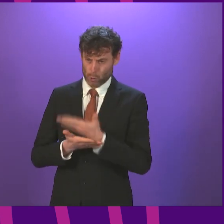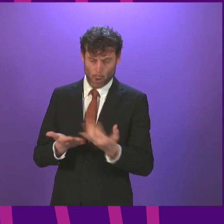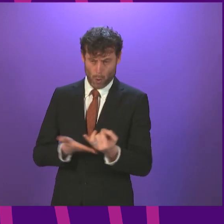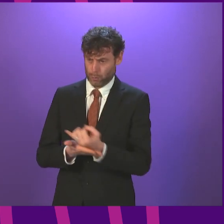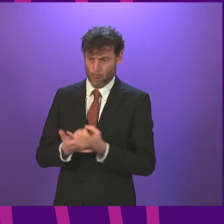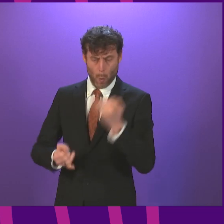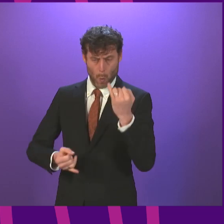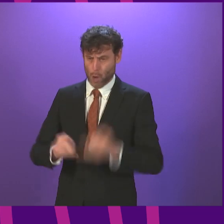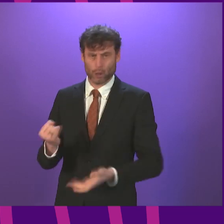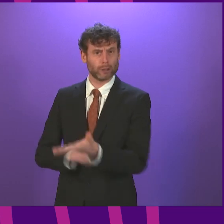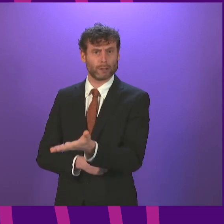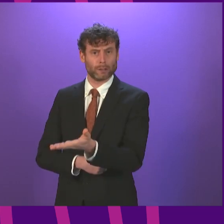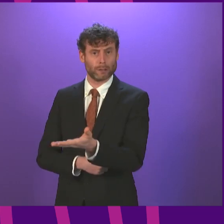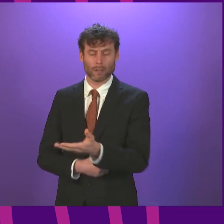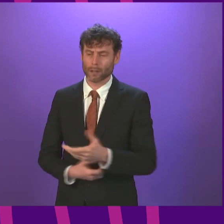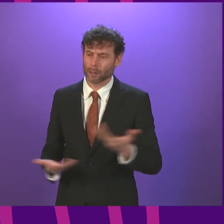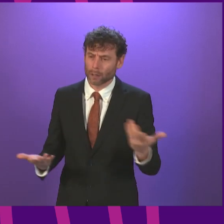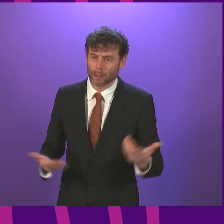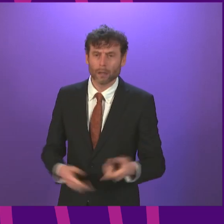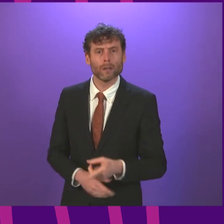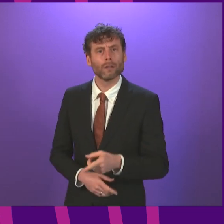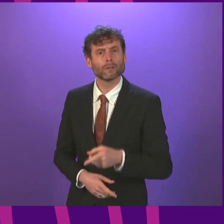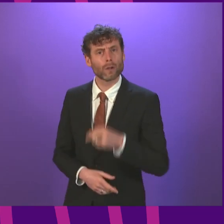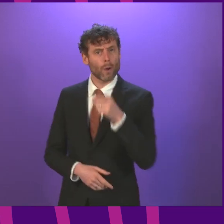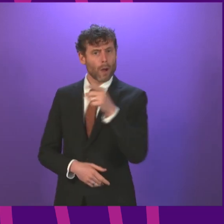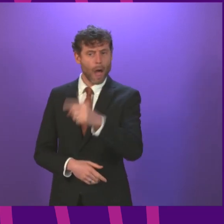could not ask about the evidence that the Government was so reluctant to release.